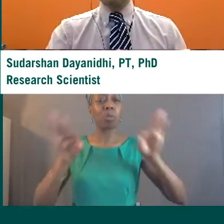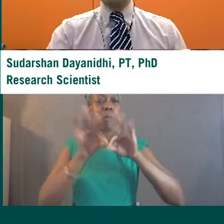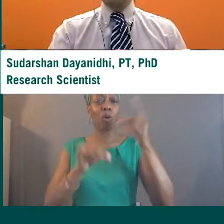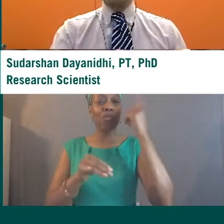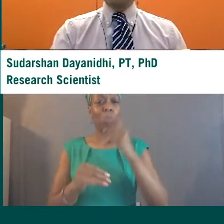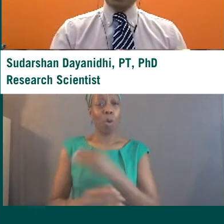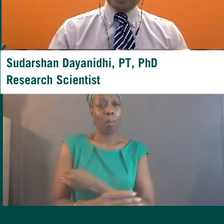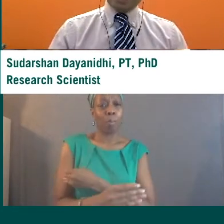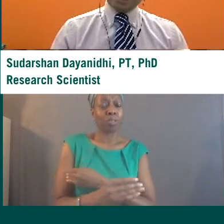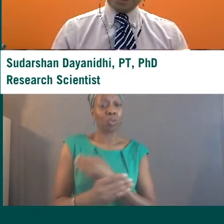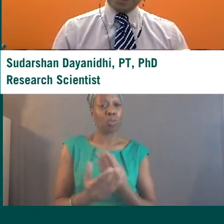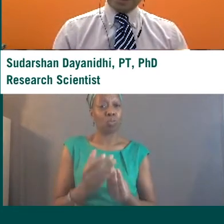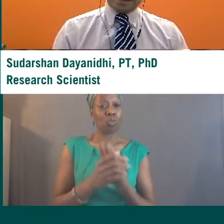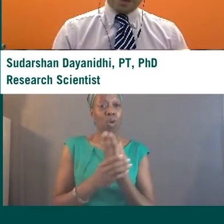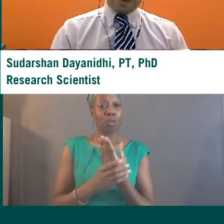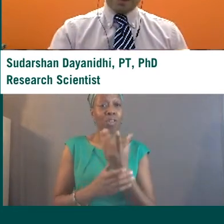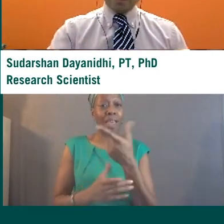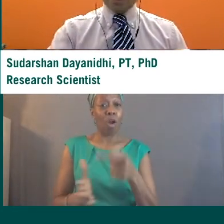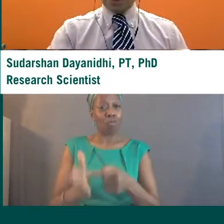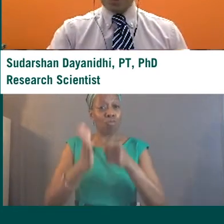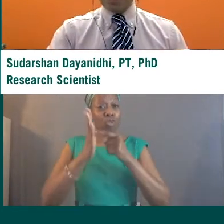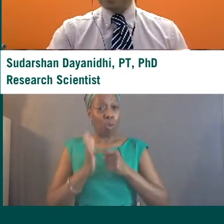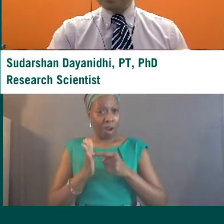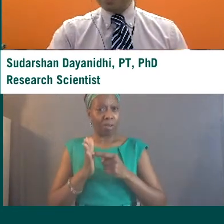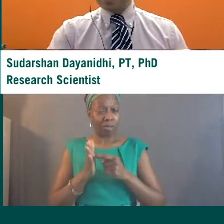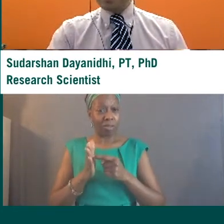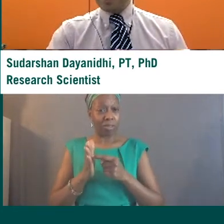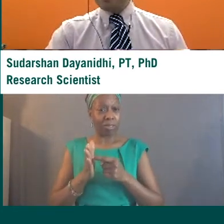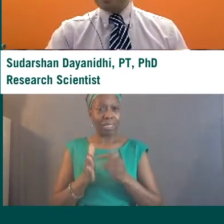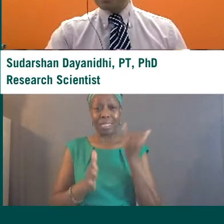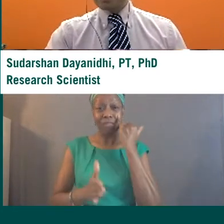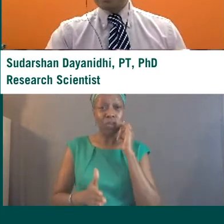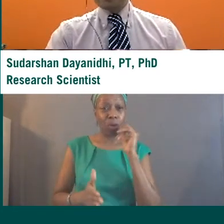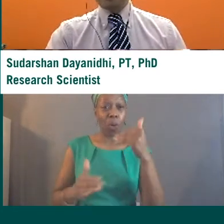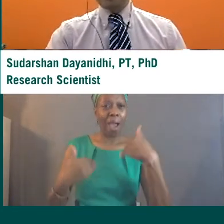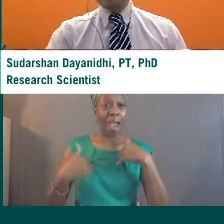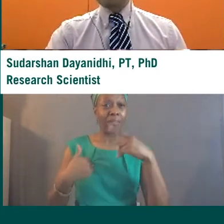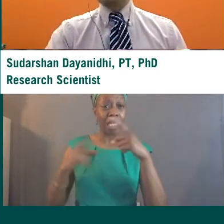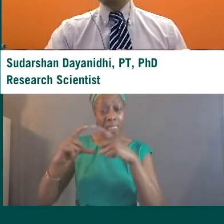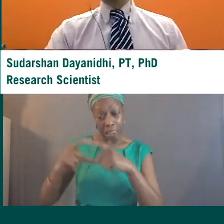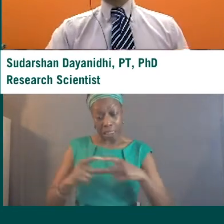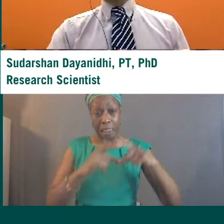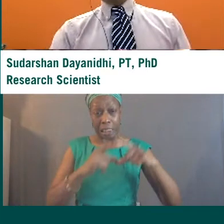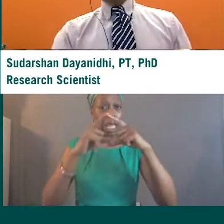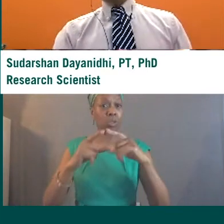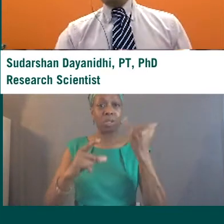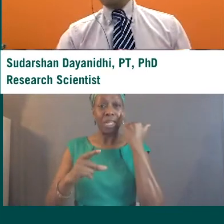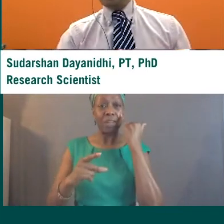Which is, let's say, that you know, unfortunately due to this pandemic or due to a Chicago winter